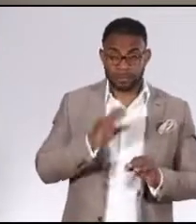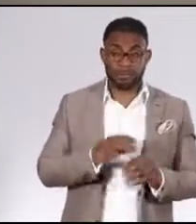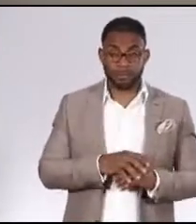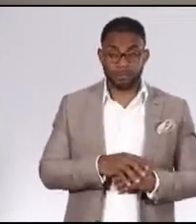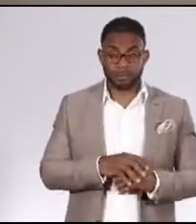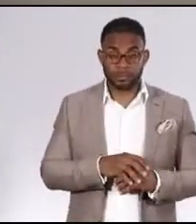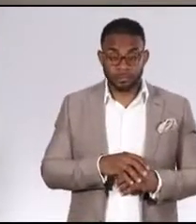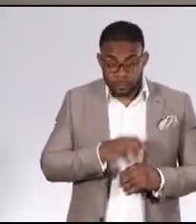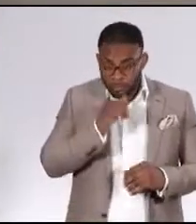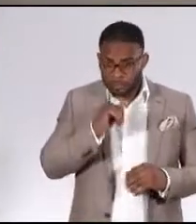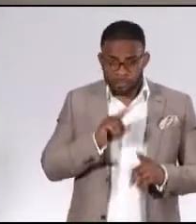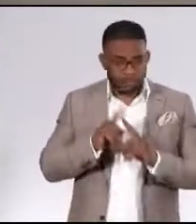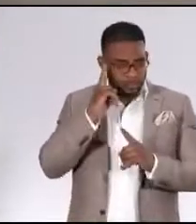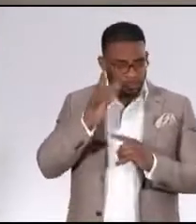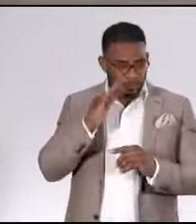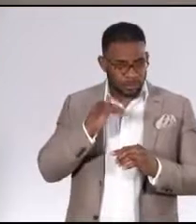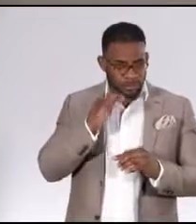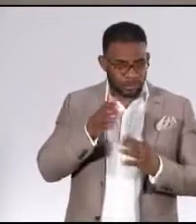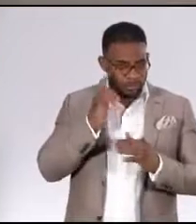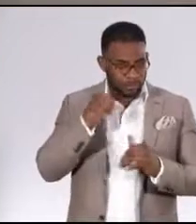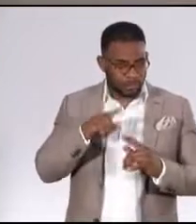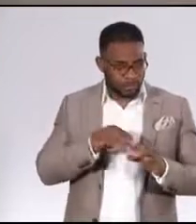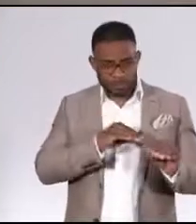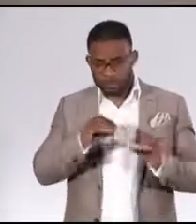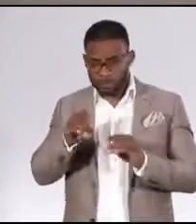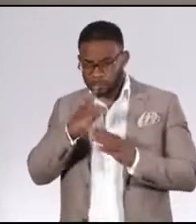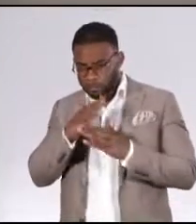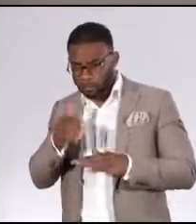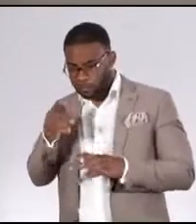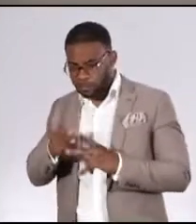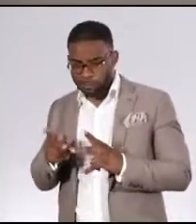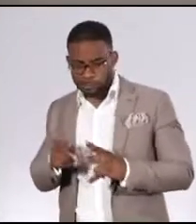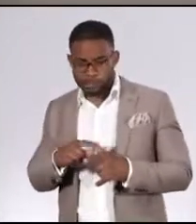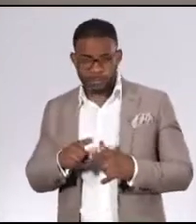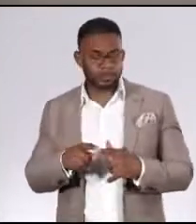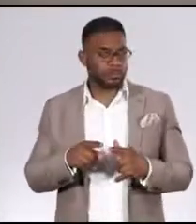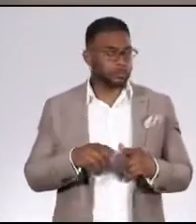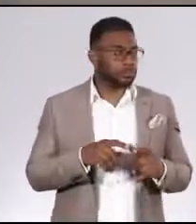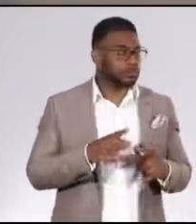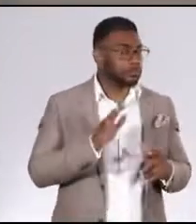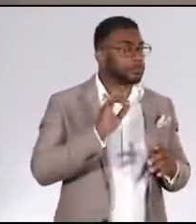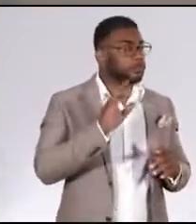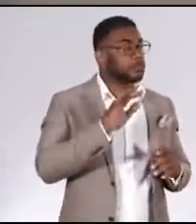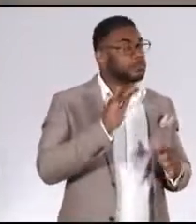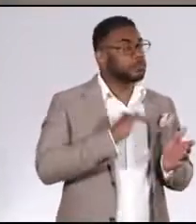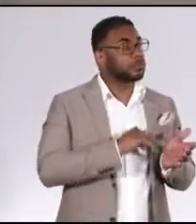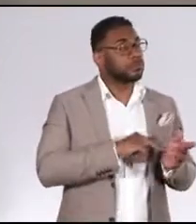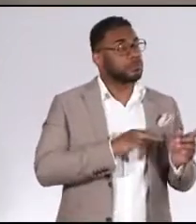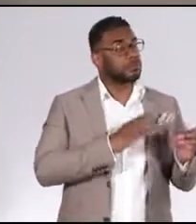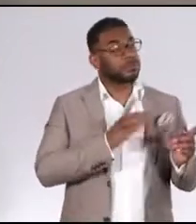I also worried that if I asked for us to be moved to a quieter place or if I ask the nurses to talk to me separately,